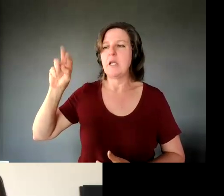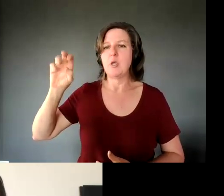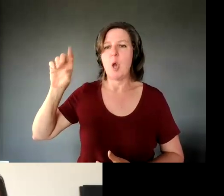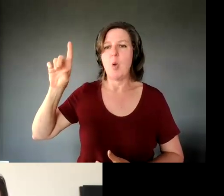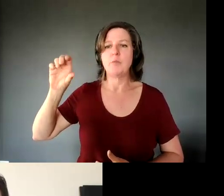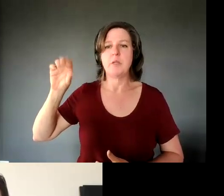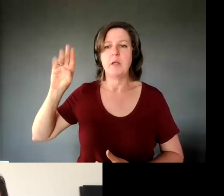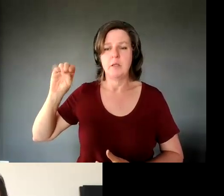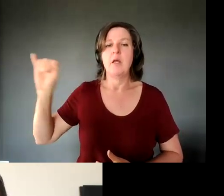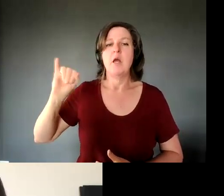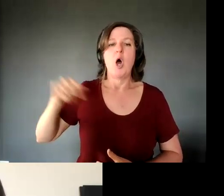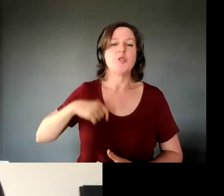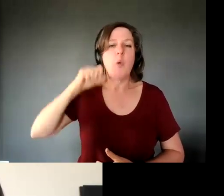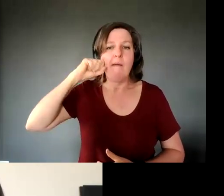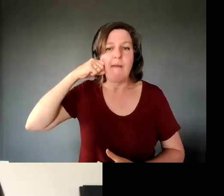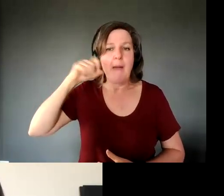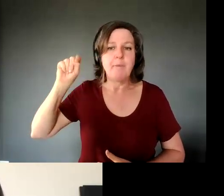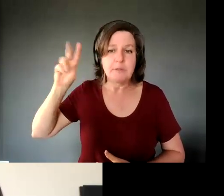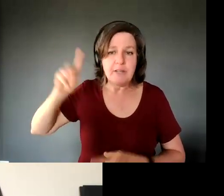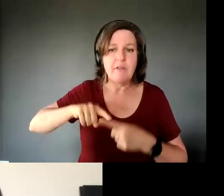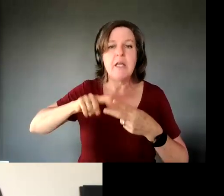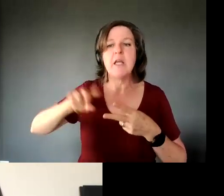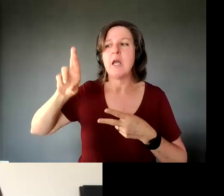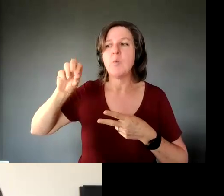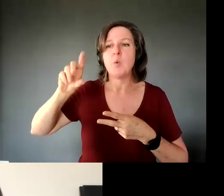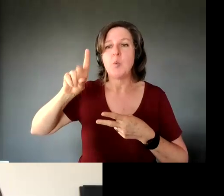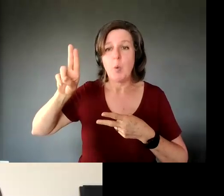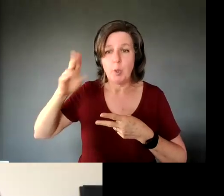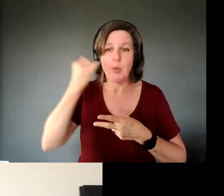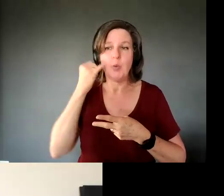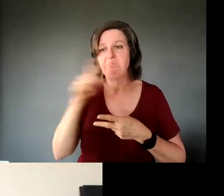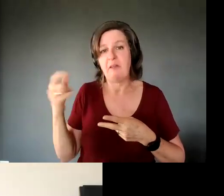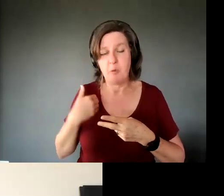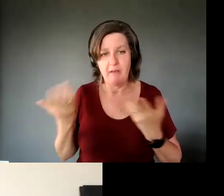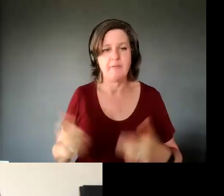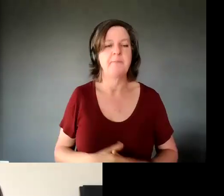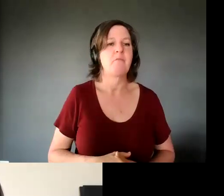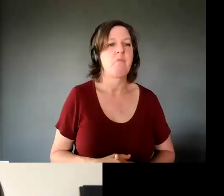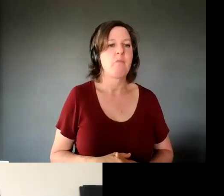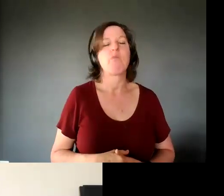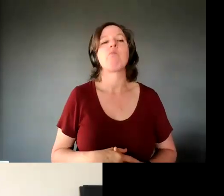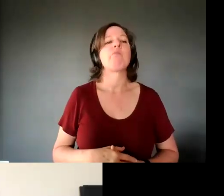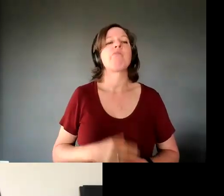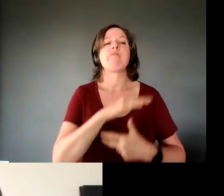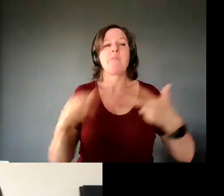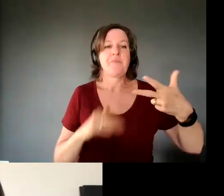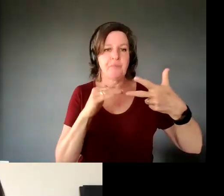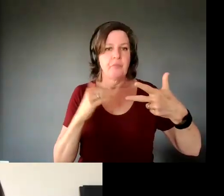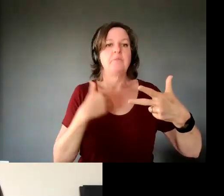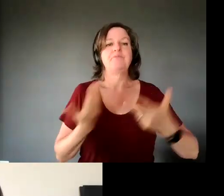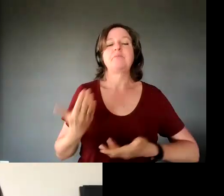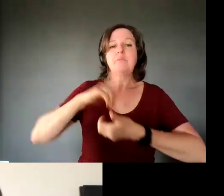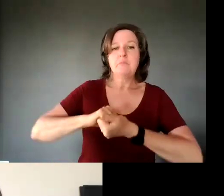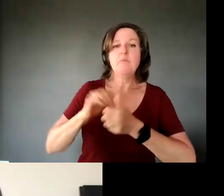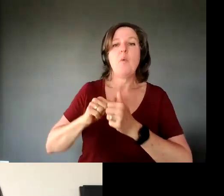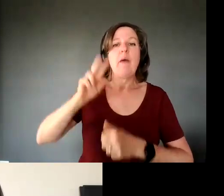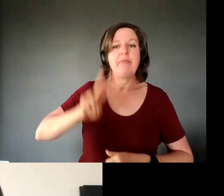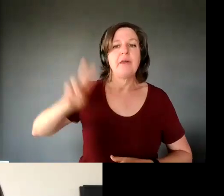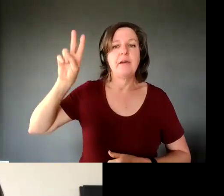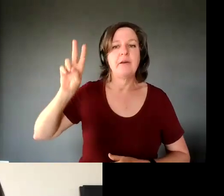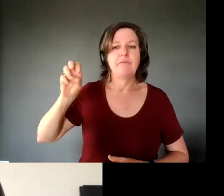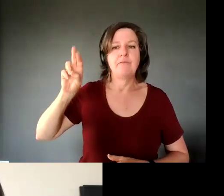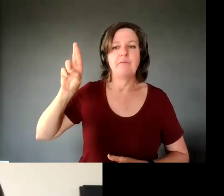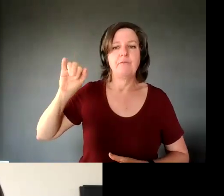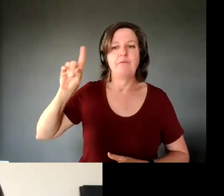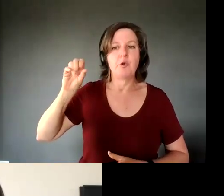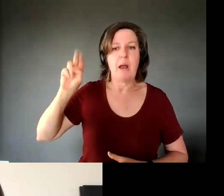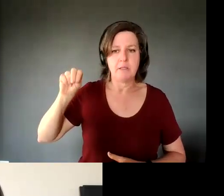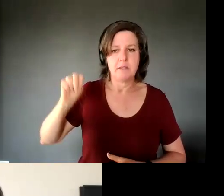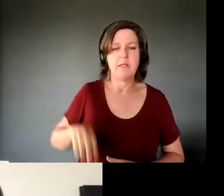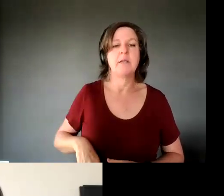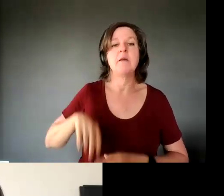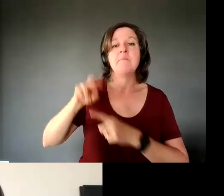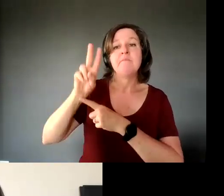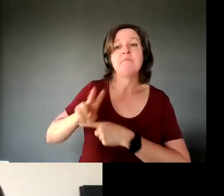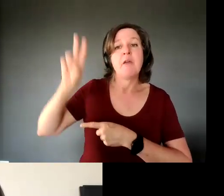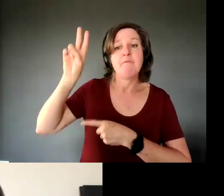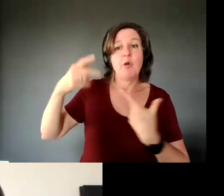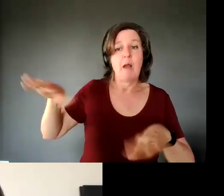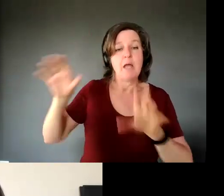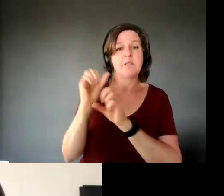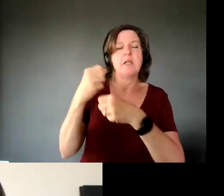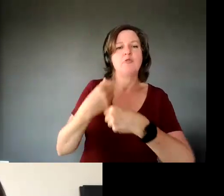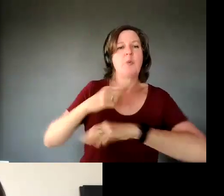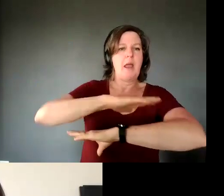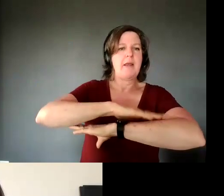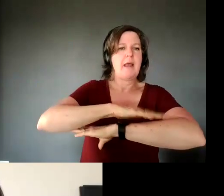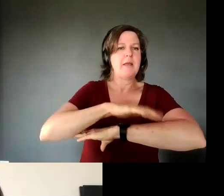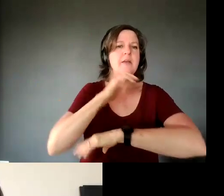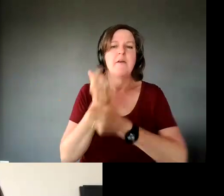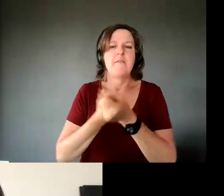Roku, if you have those things. We also have a partnership with Verizon. Verizon created a platform for support for small